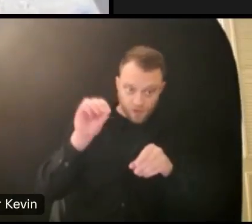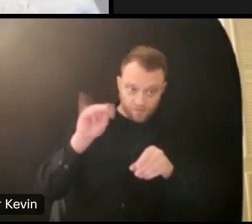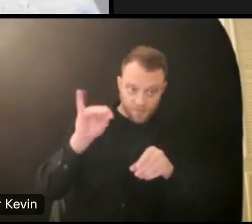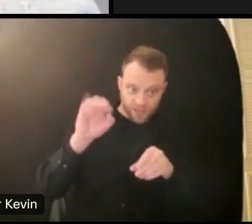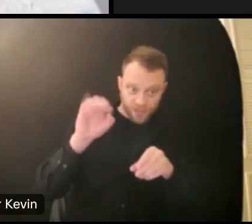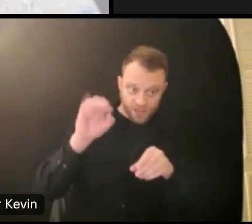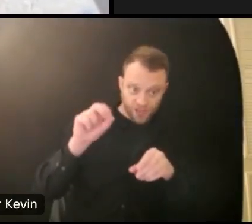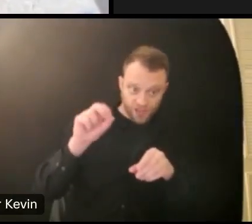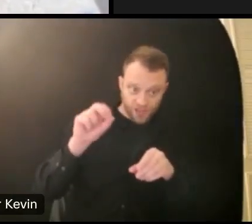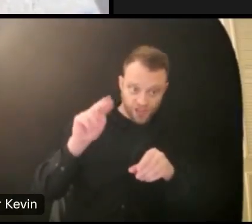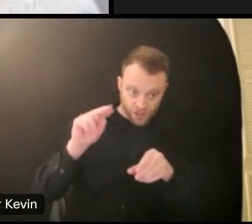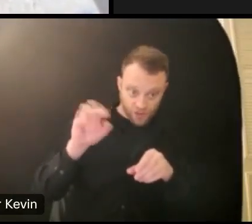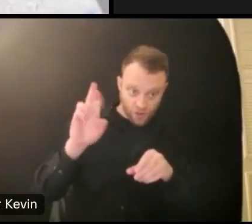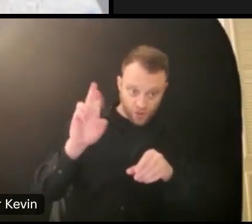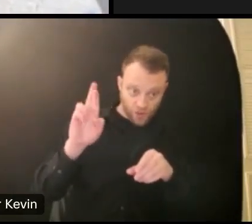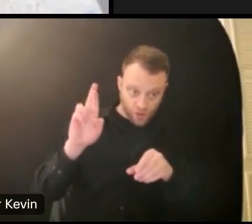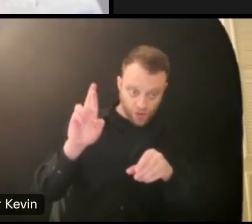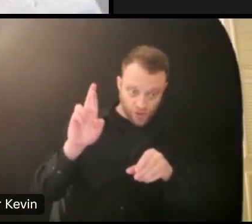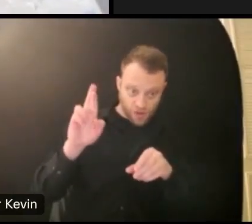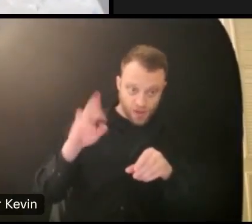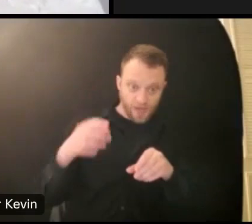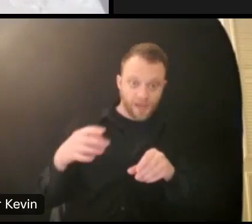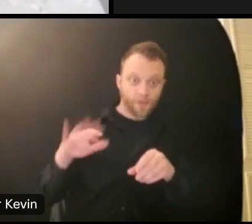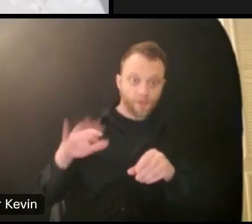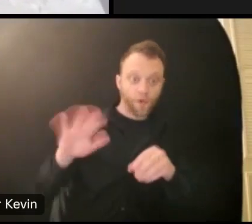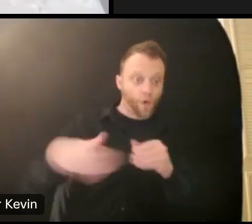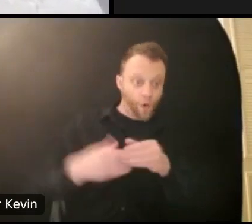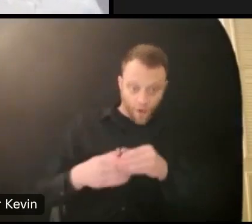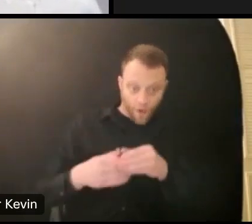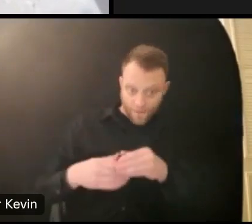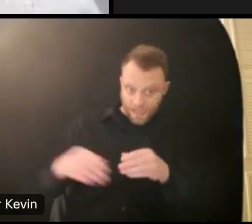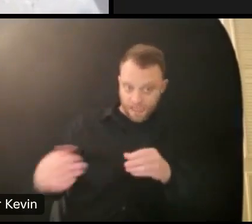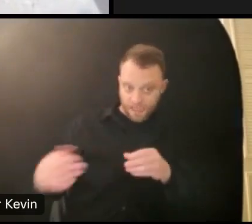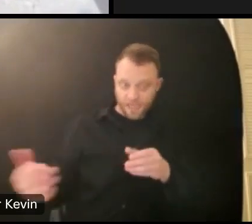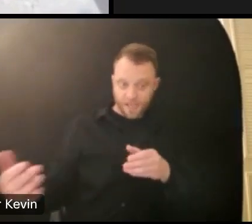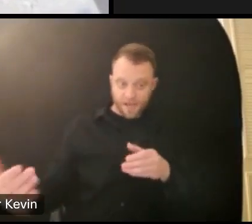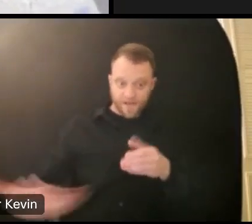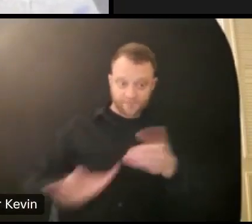has been talking about is trying to glean an idea from your Single Member District as to how you may